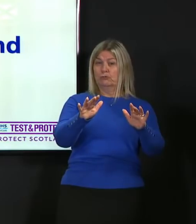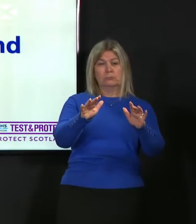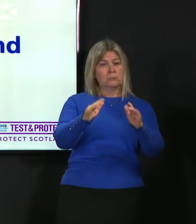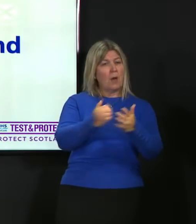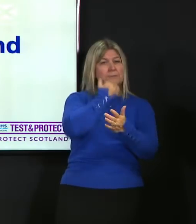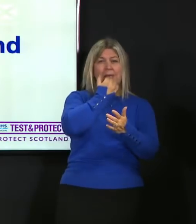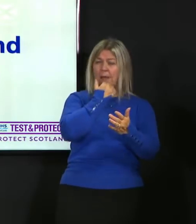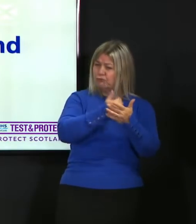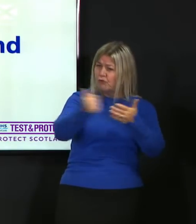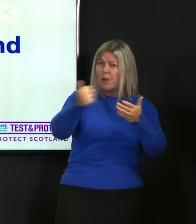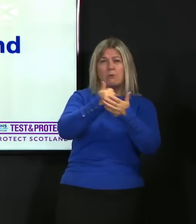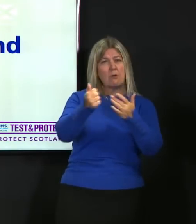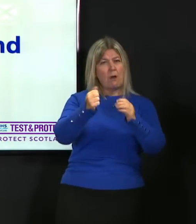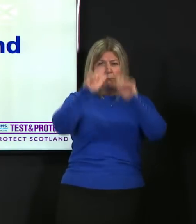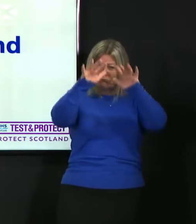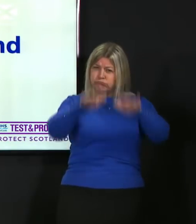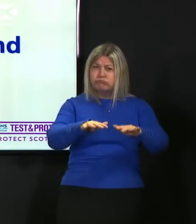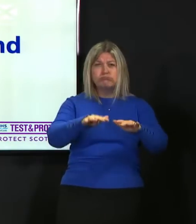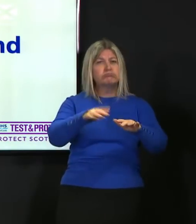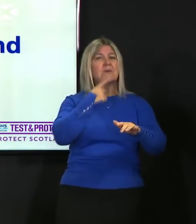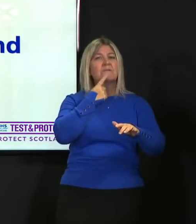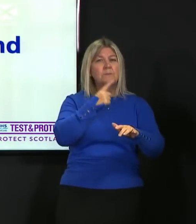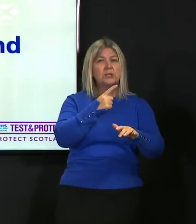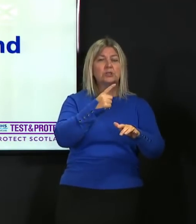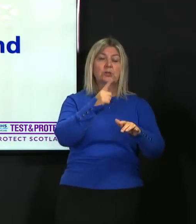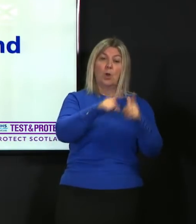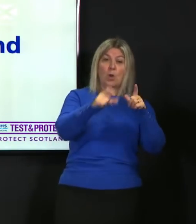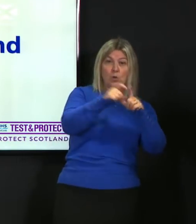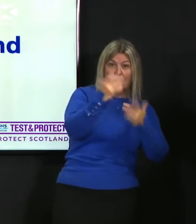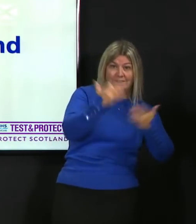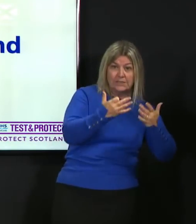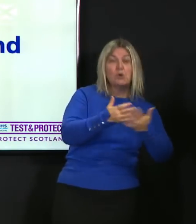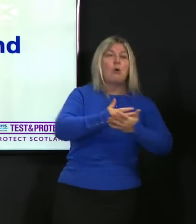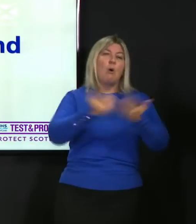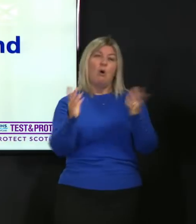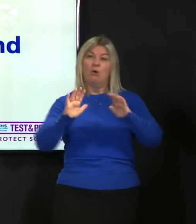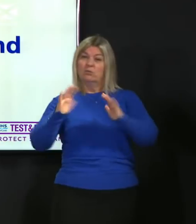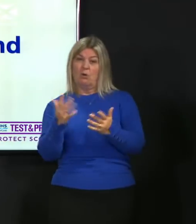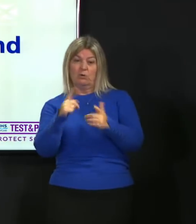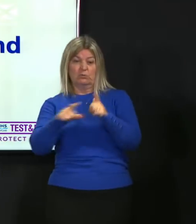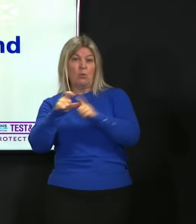and regularly either for COVID or for non-COVID symptoms. To help people look after themselves